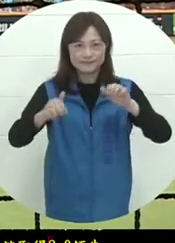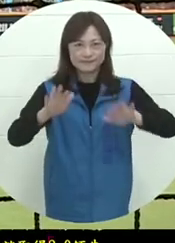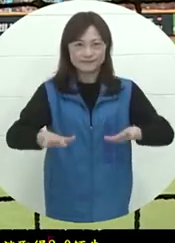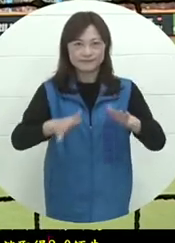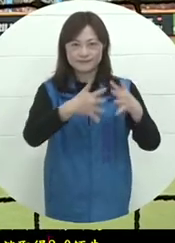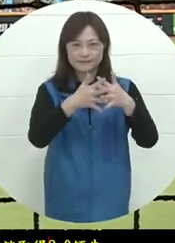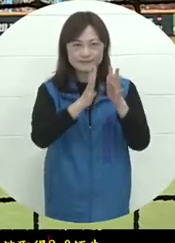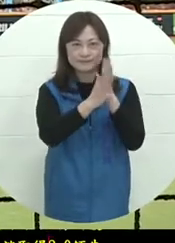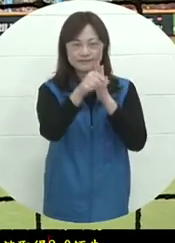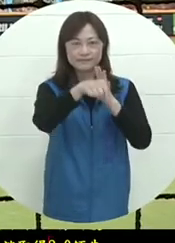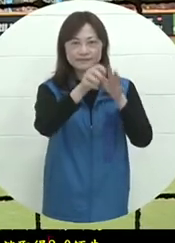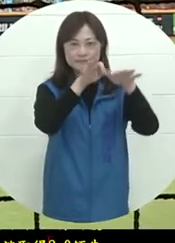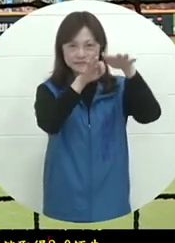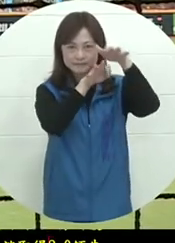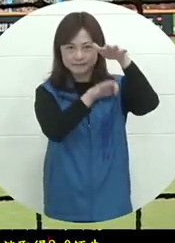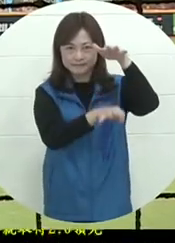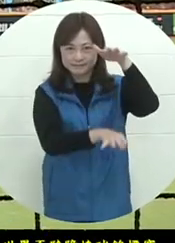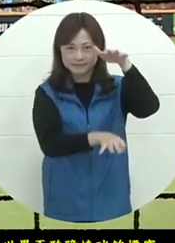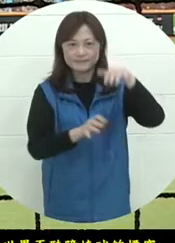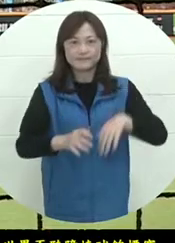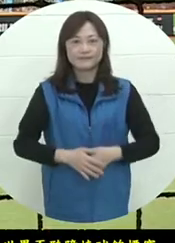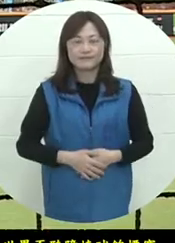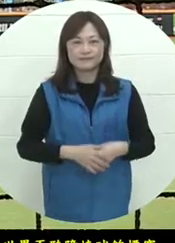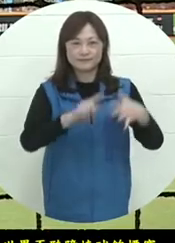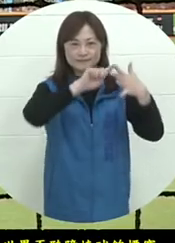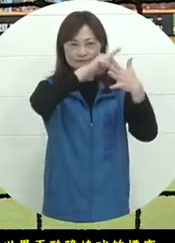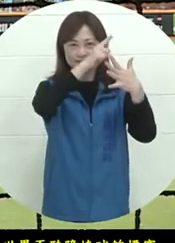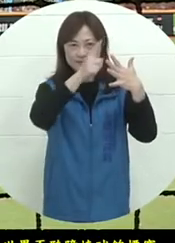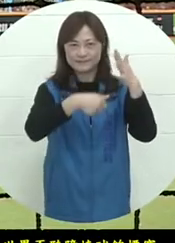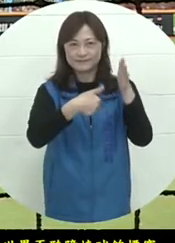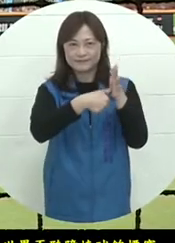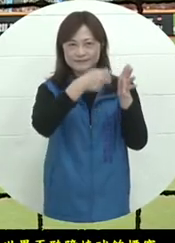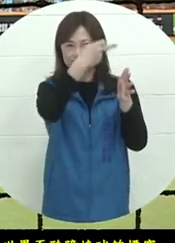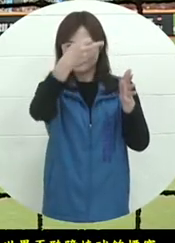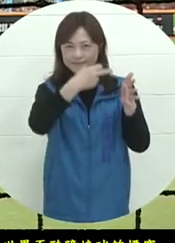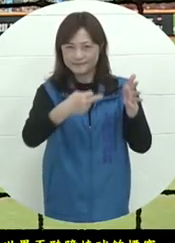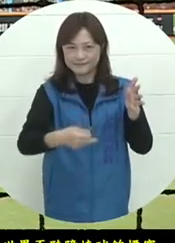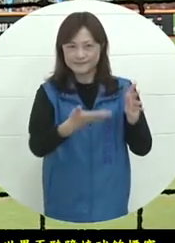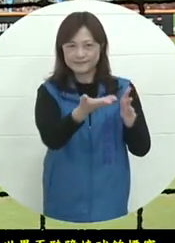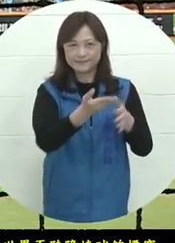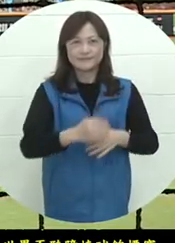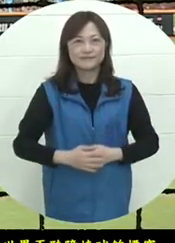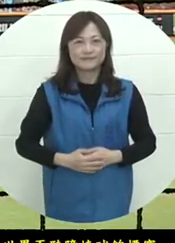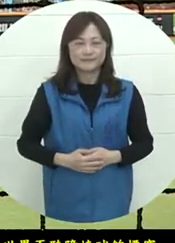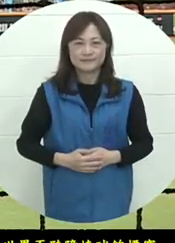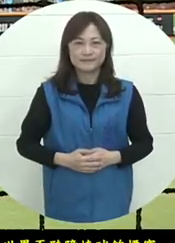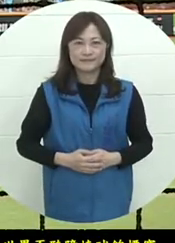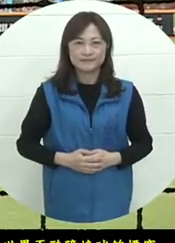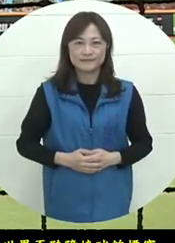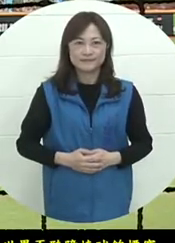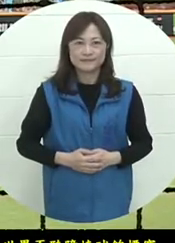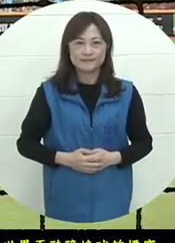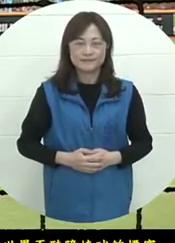The pioneer arranged by the American team. The first bat is Josh bar. The second bat is gang . The third bat is long. The fourth bat is today's flower pitcher. Anderson's